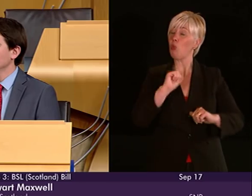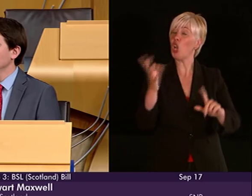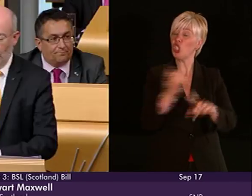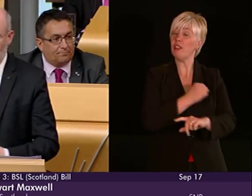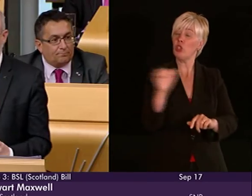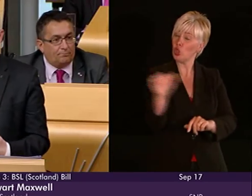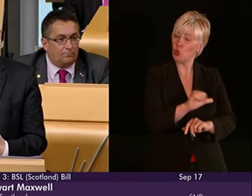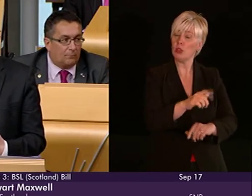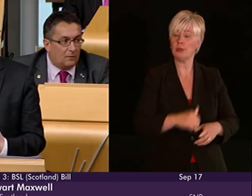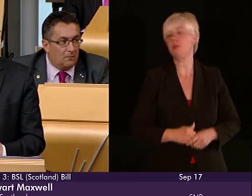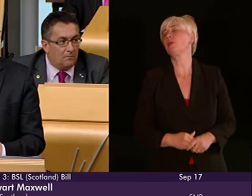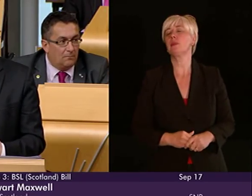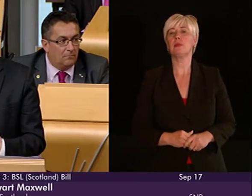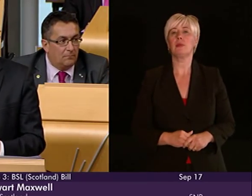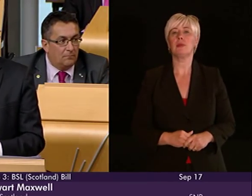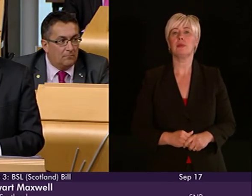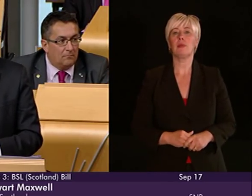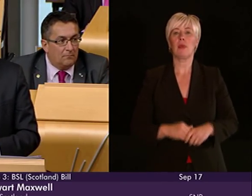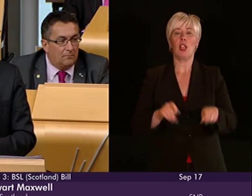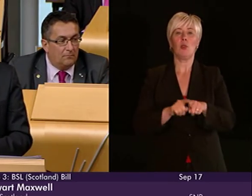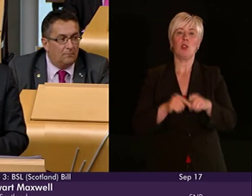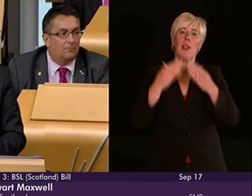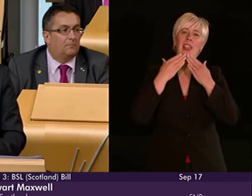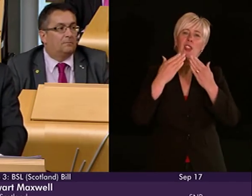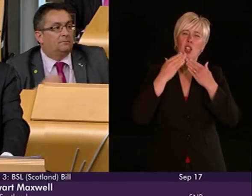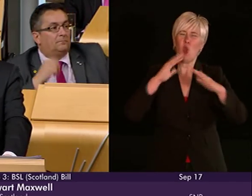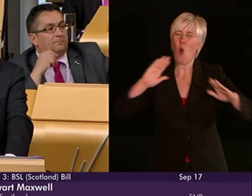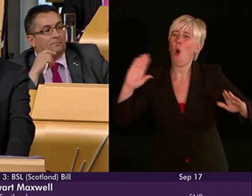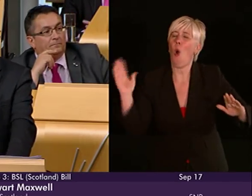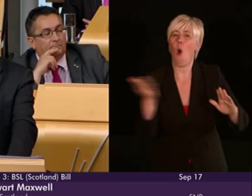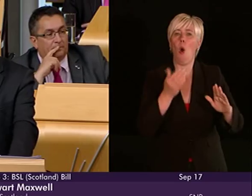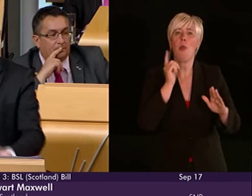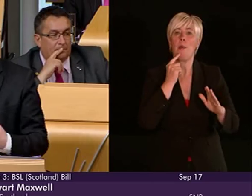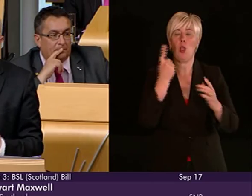I thank all those who gave evidence to the Education and Culture Committee. They really